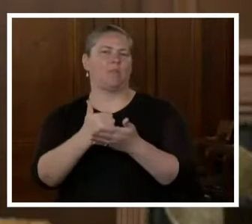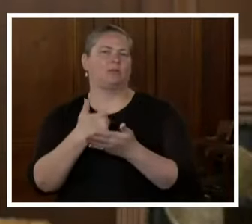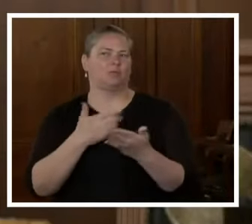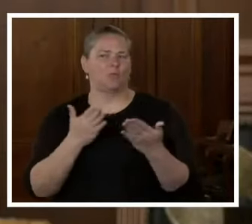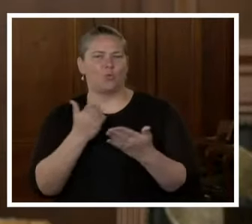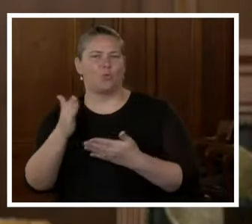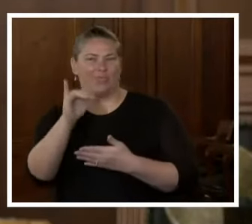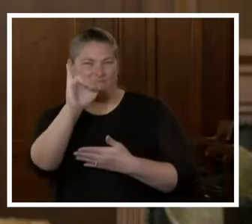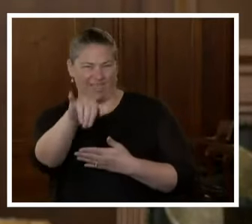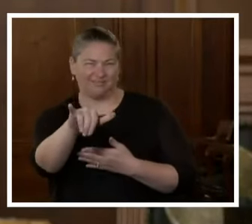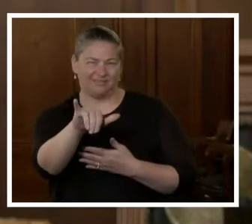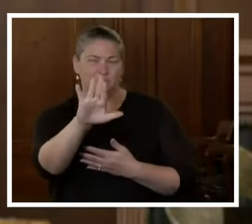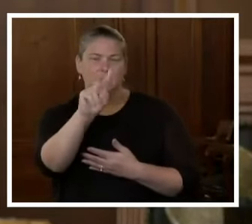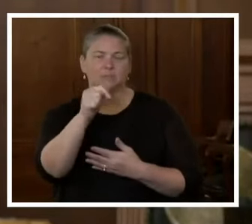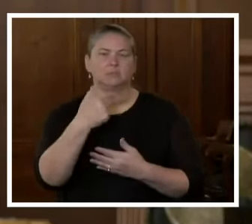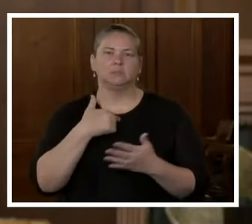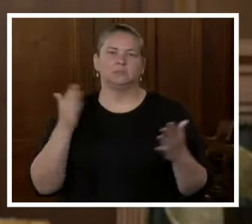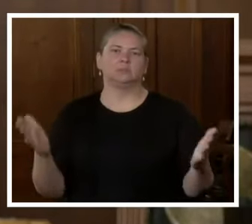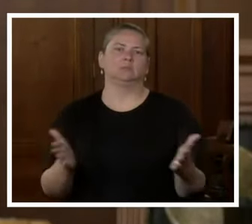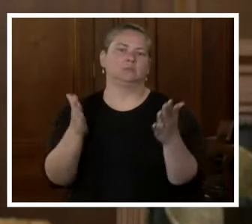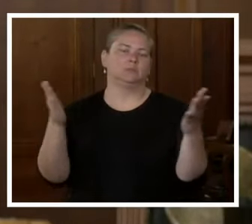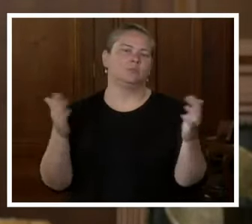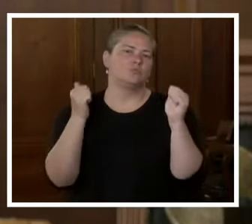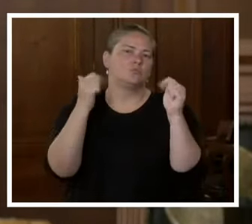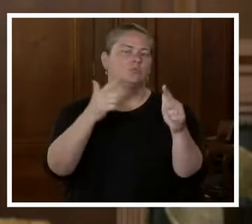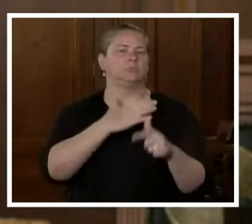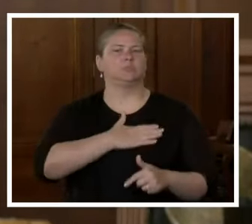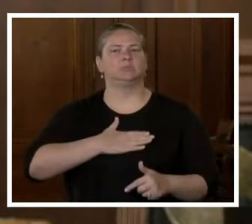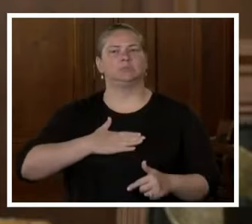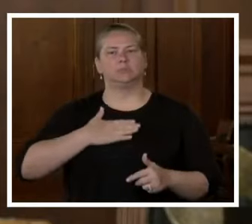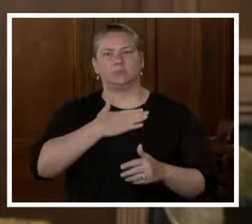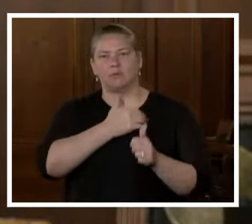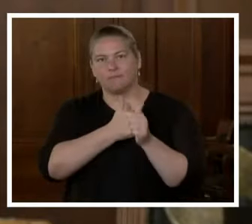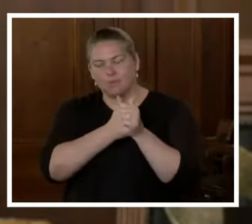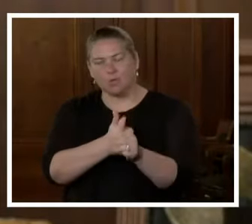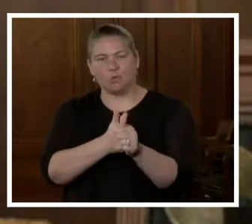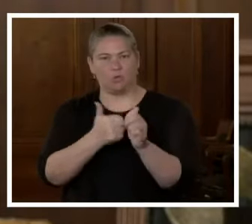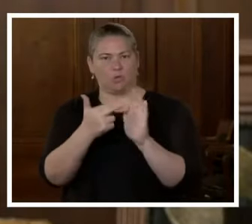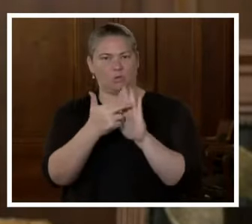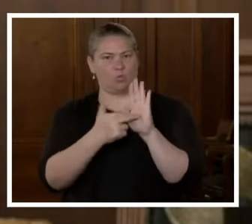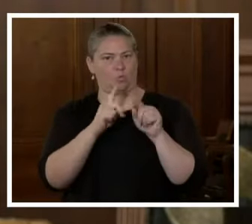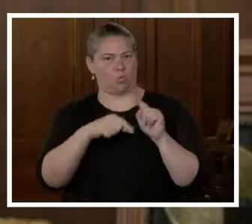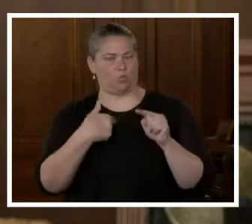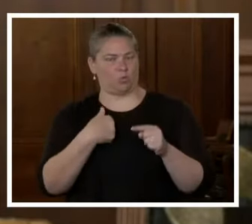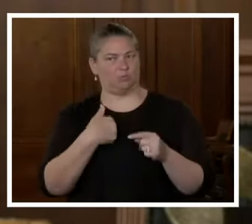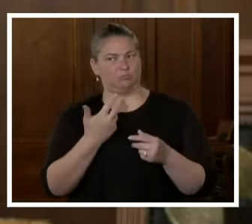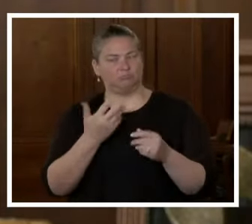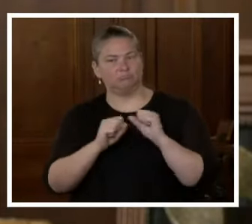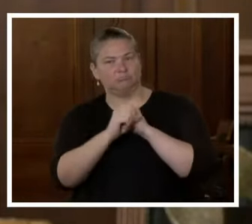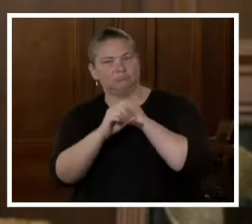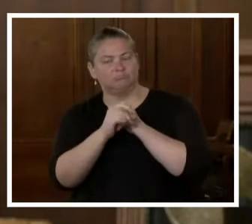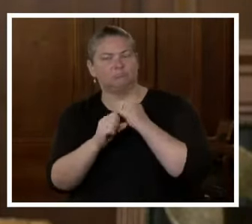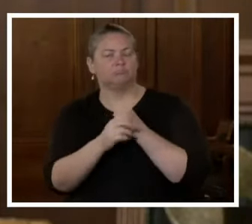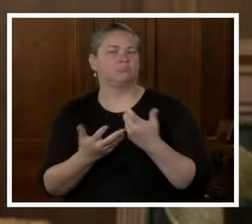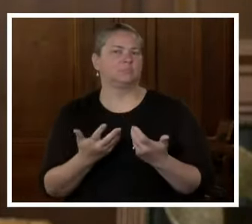GIVE HIS ANALYSIS OF IT.